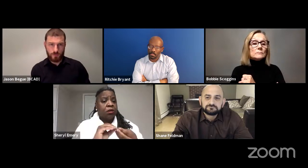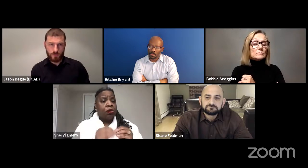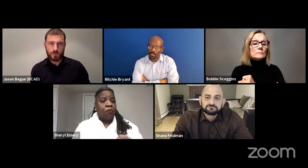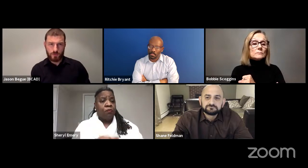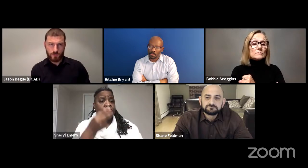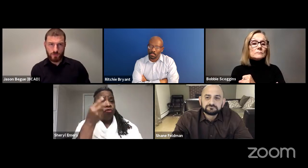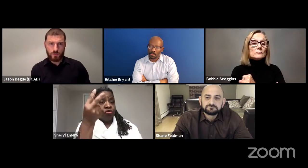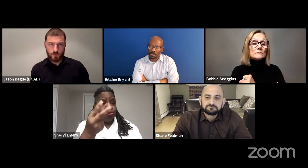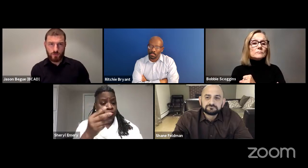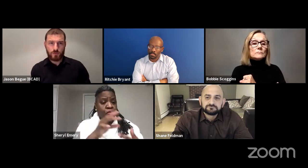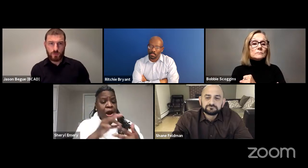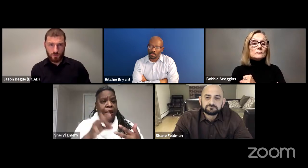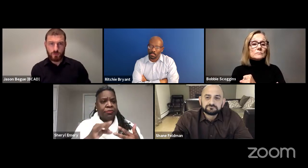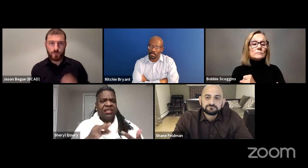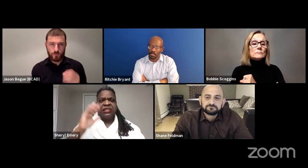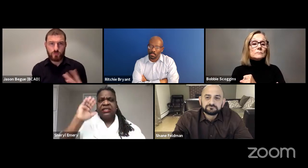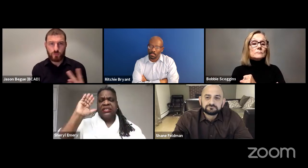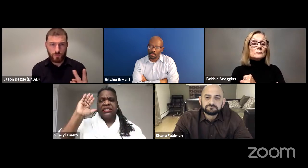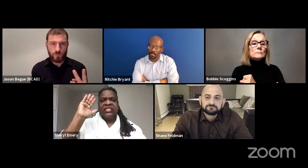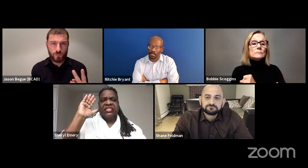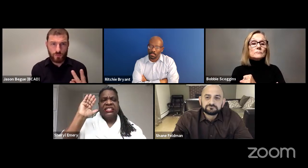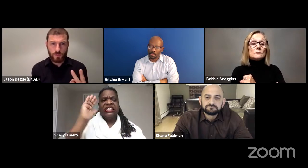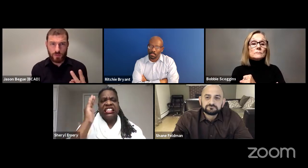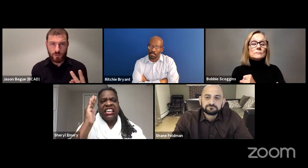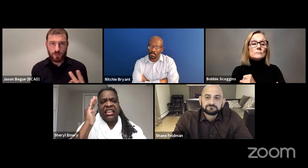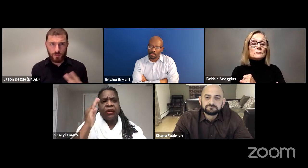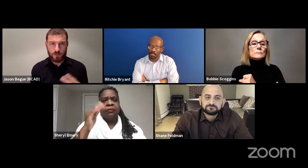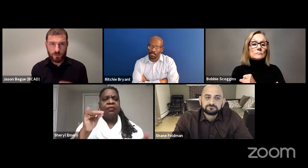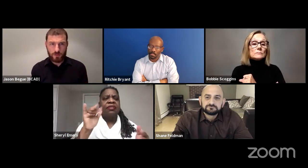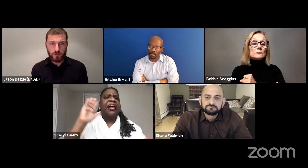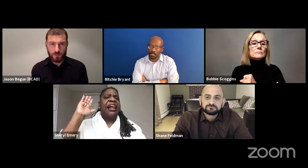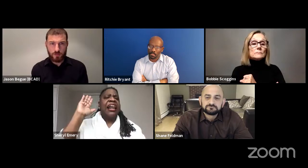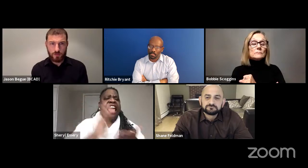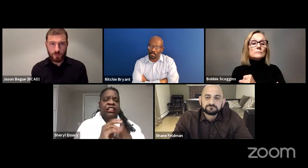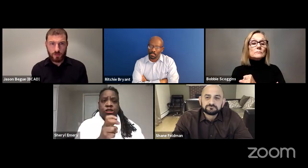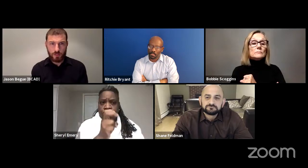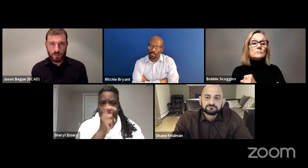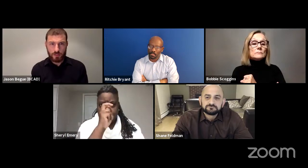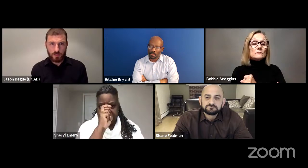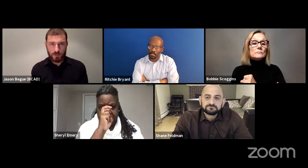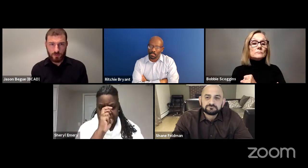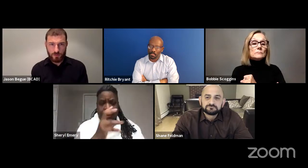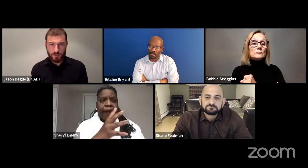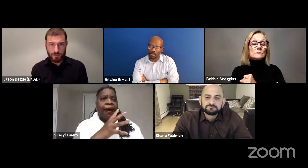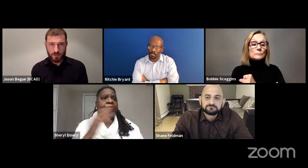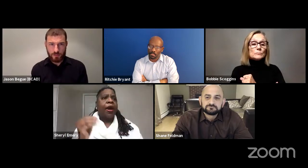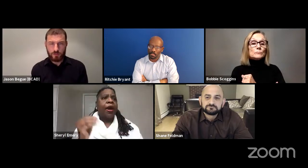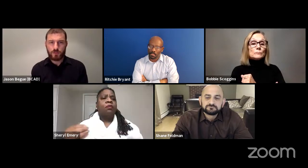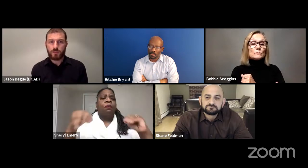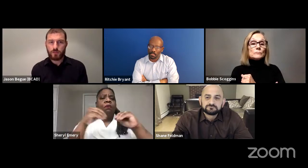the second one. Reason being is the second option in my opinion seemed to be the least